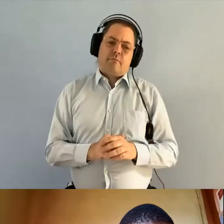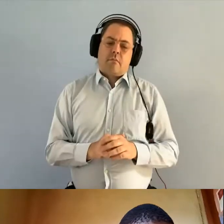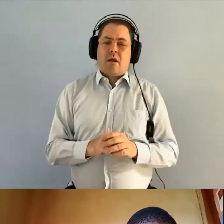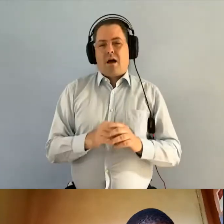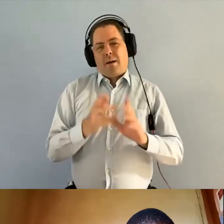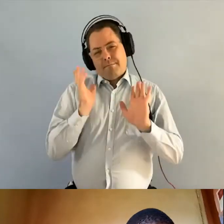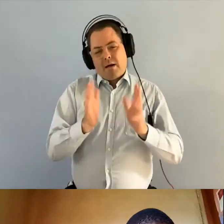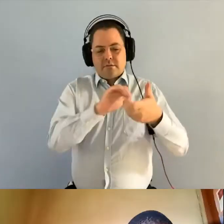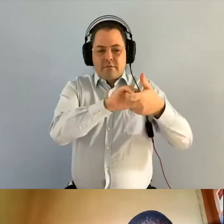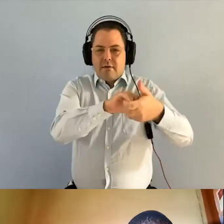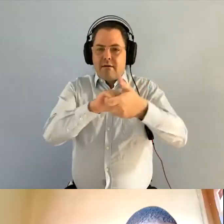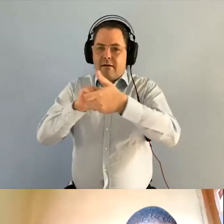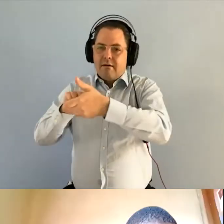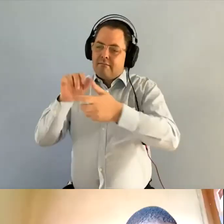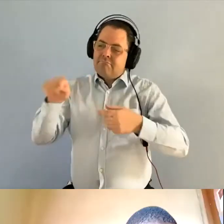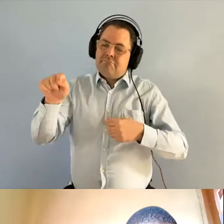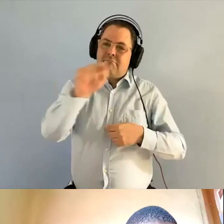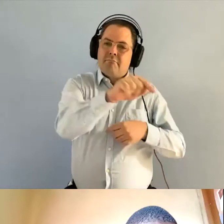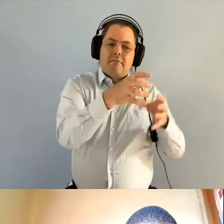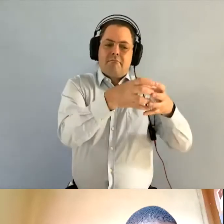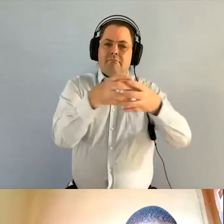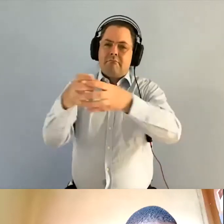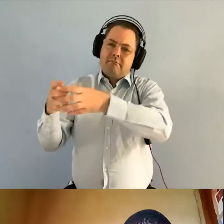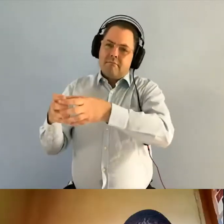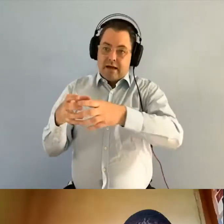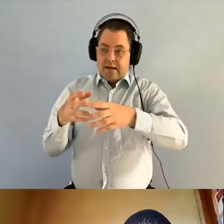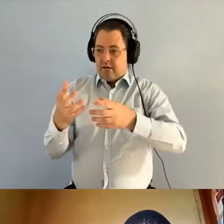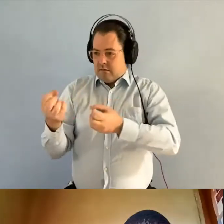in all aspects of preparedness, response, and recovery. Something